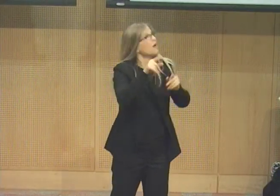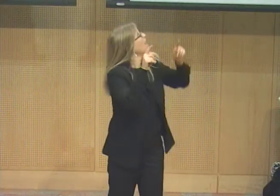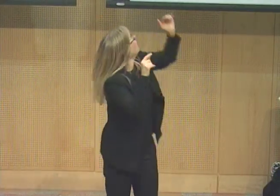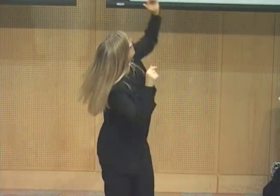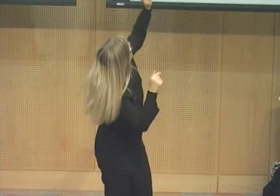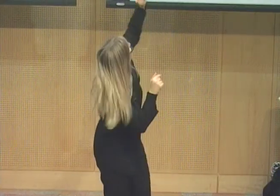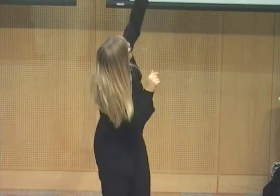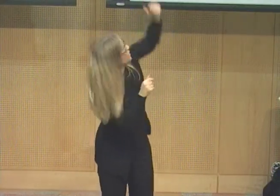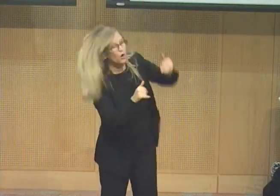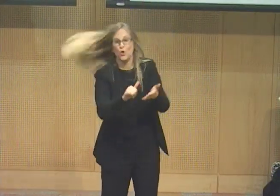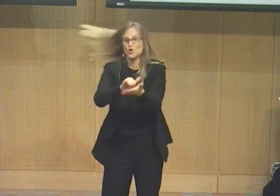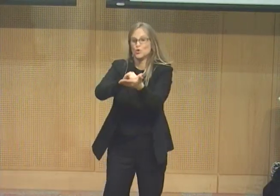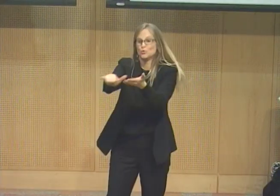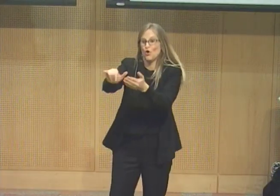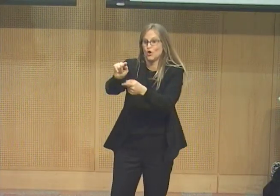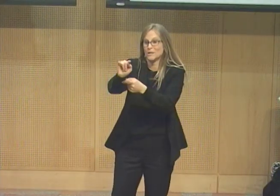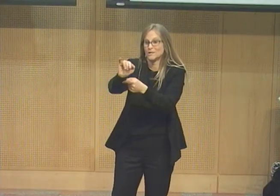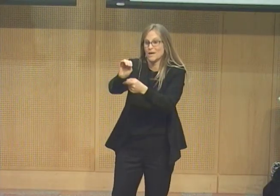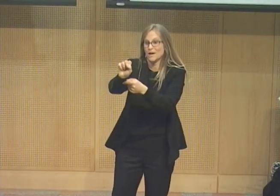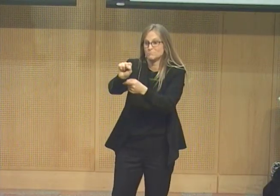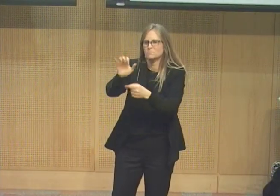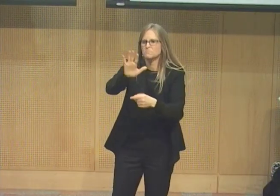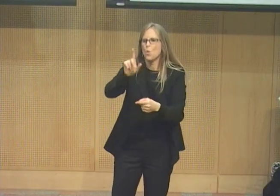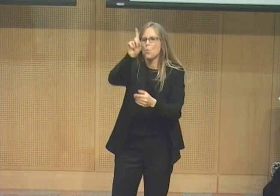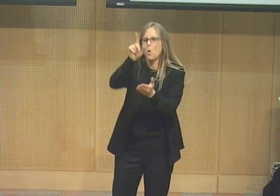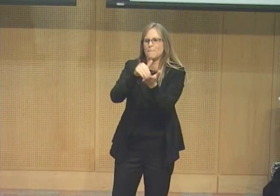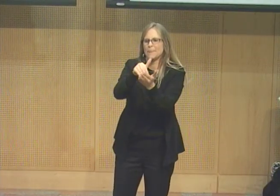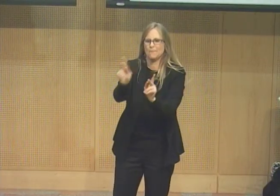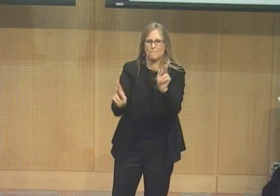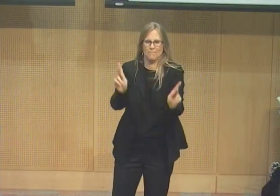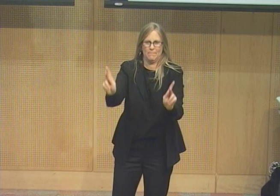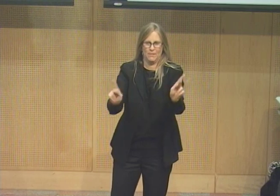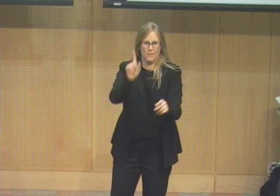The "New York Times" has about 1 million people.